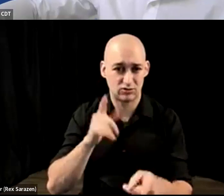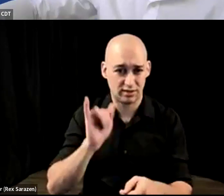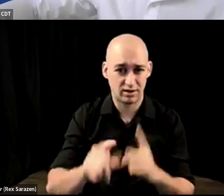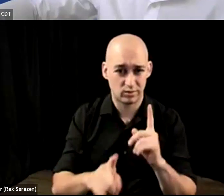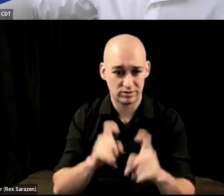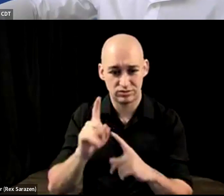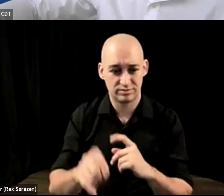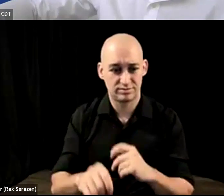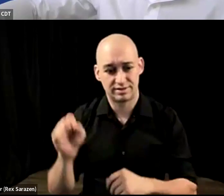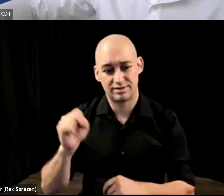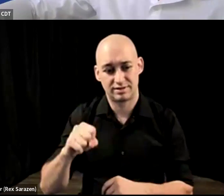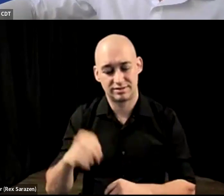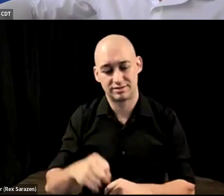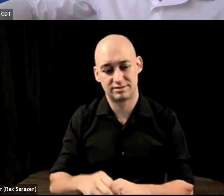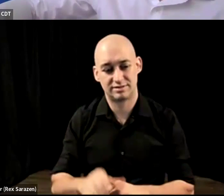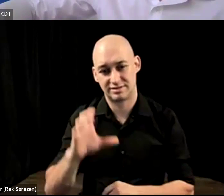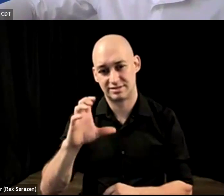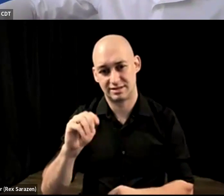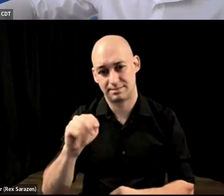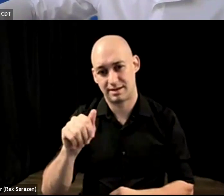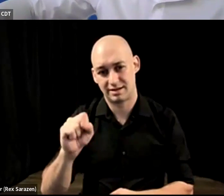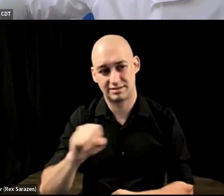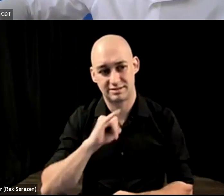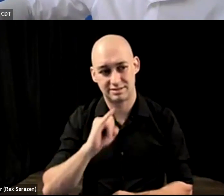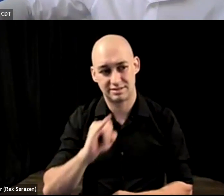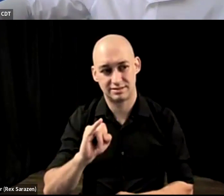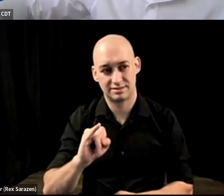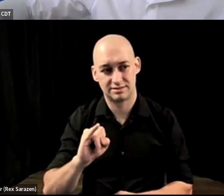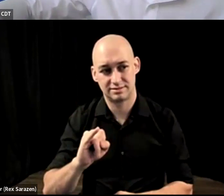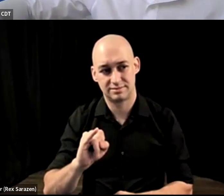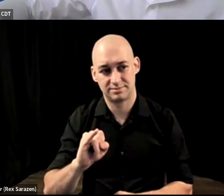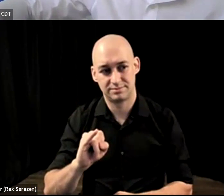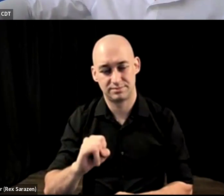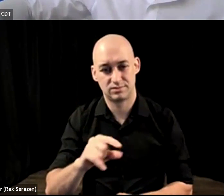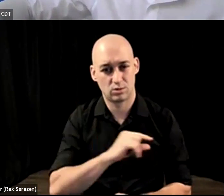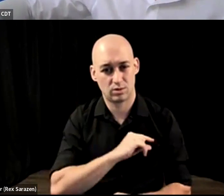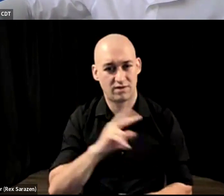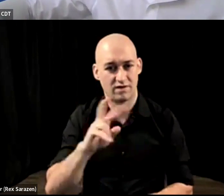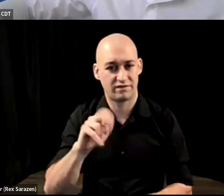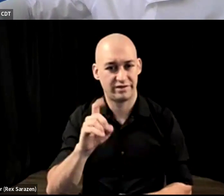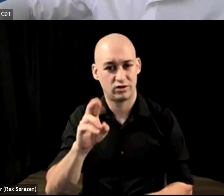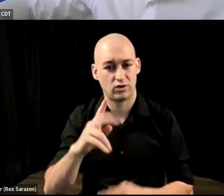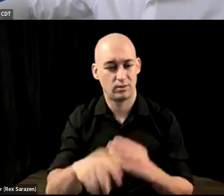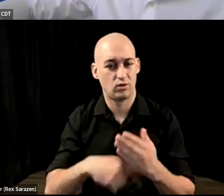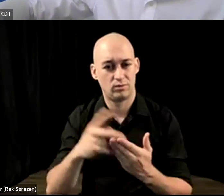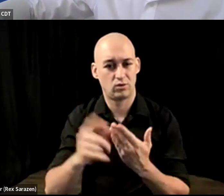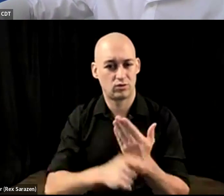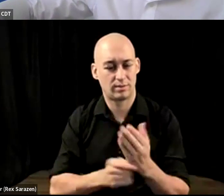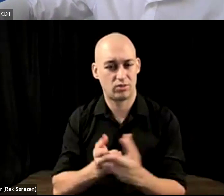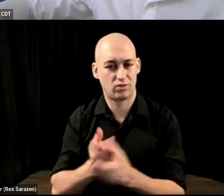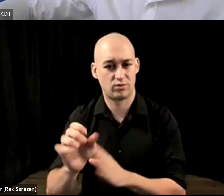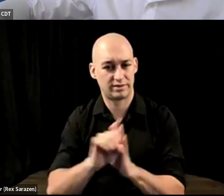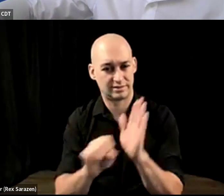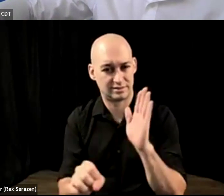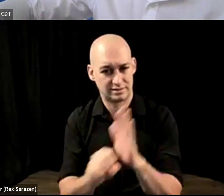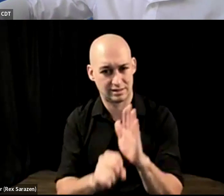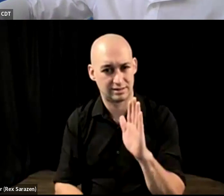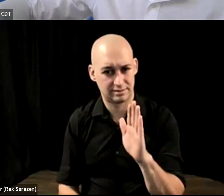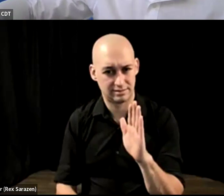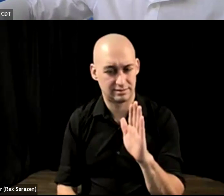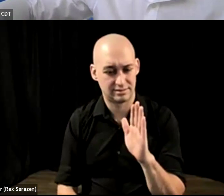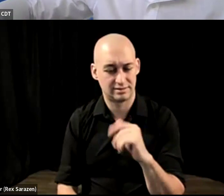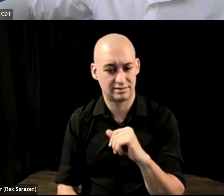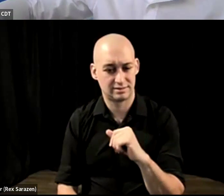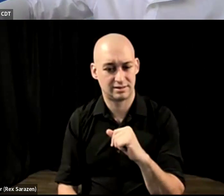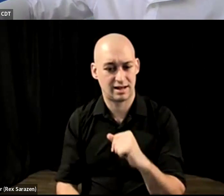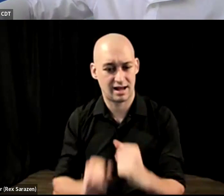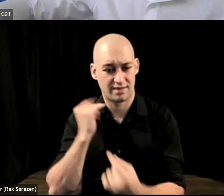Yes, CMAS is, you know, a qualified vendor program through the state. I think, you know,